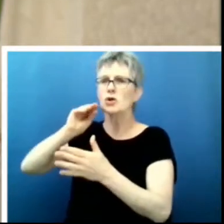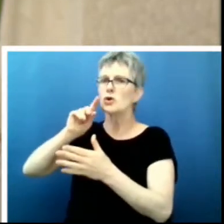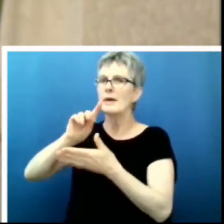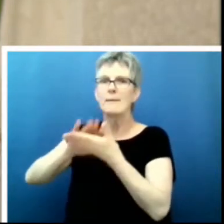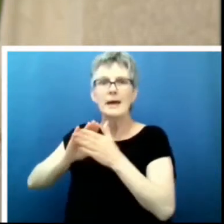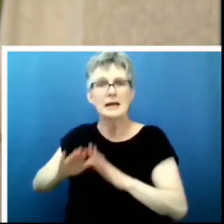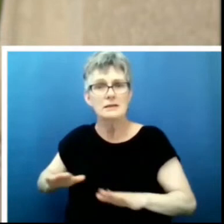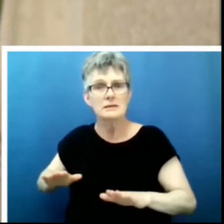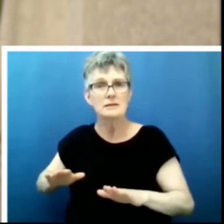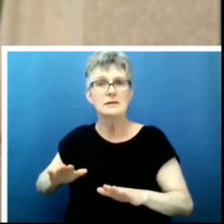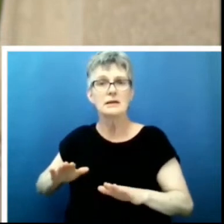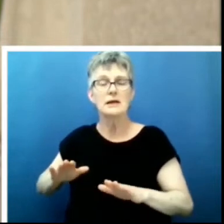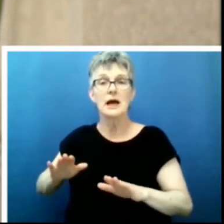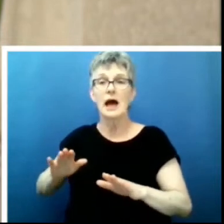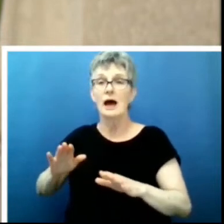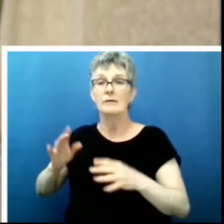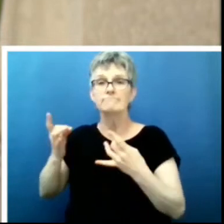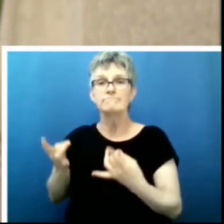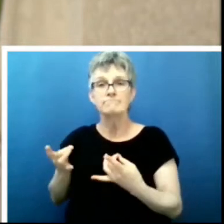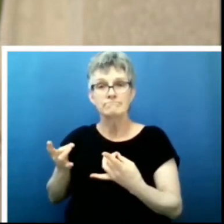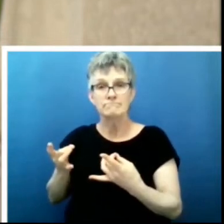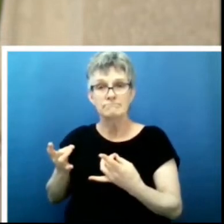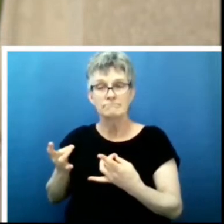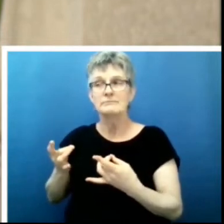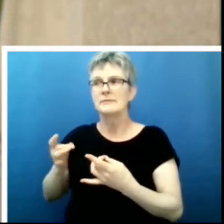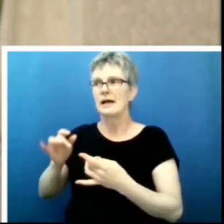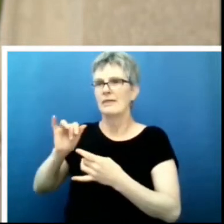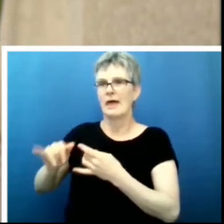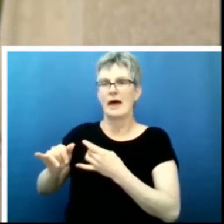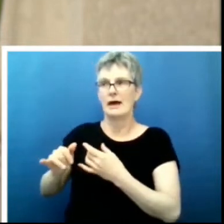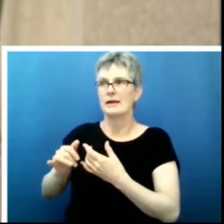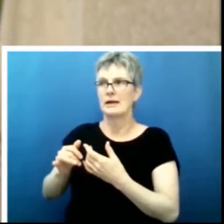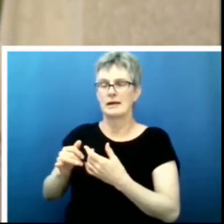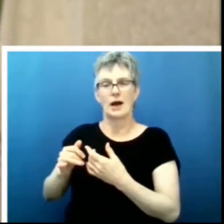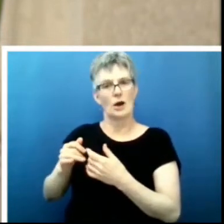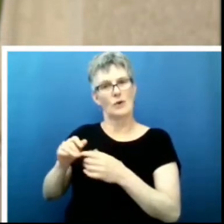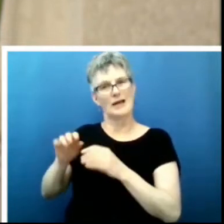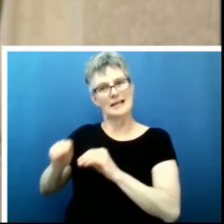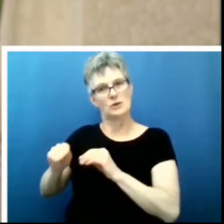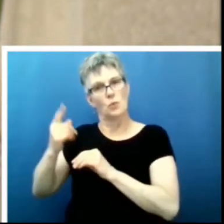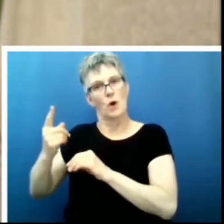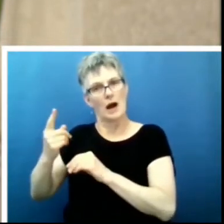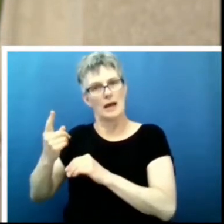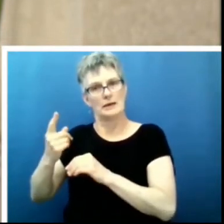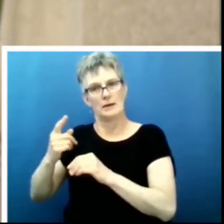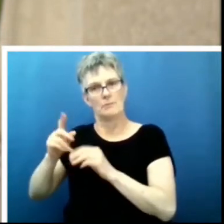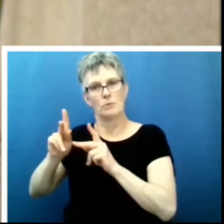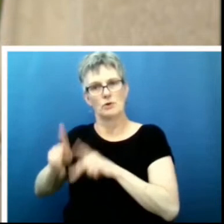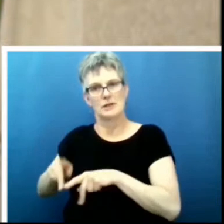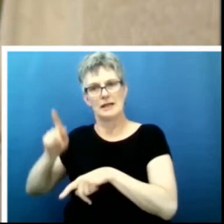I'm gonna introduce these moving meditations to you now and the first one's called pinky-thumb exercise.